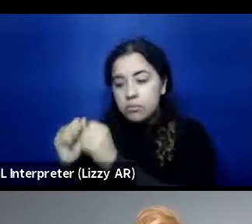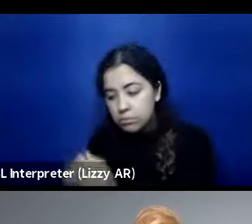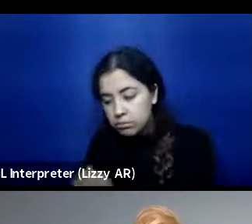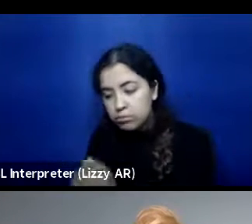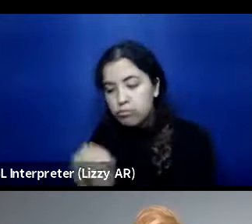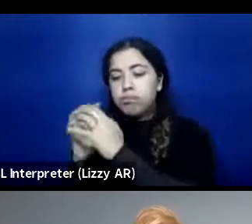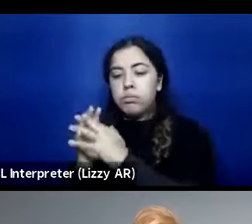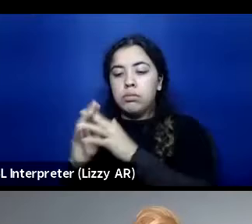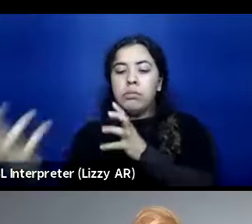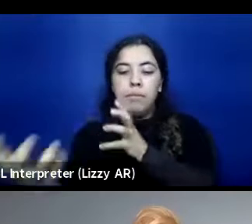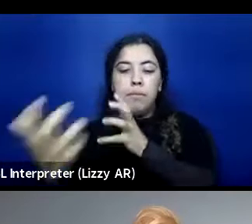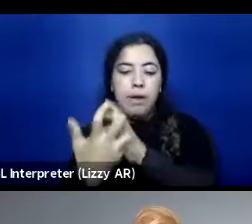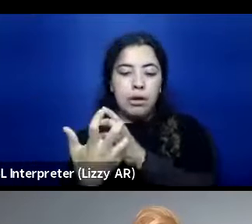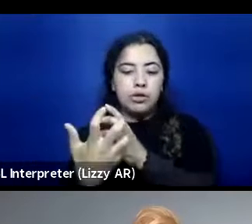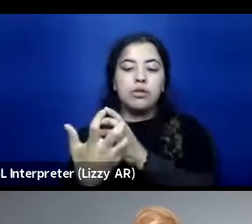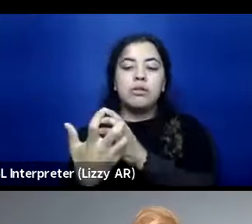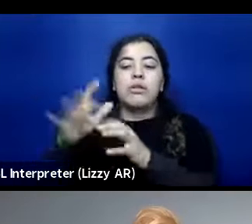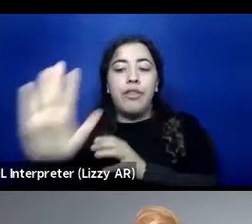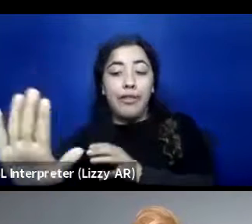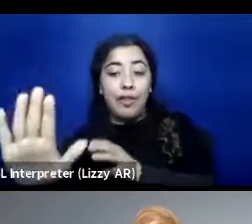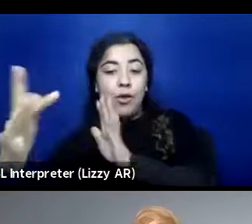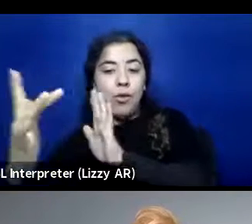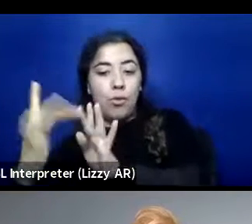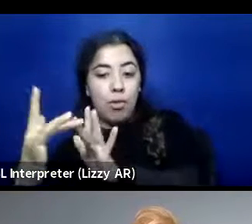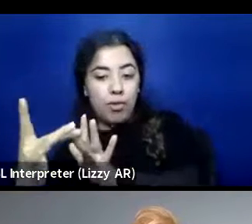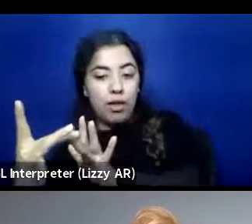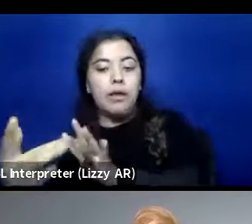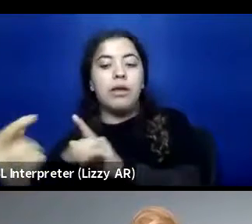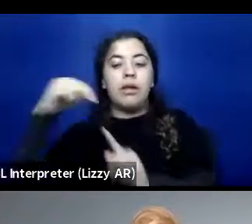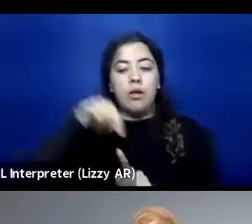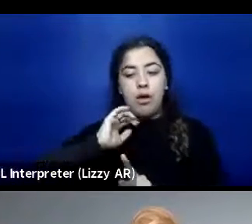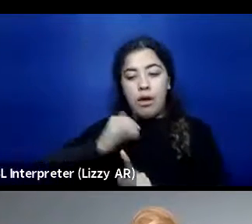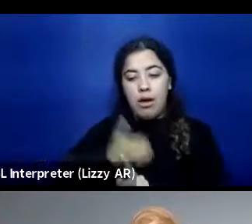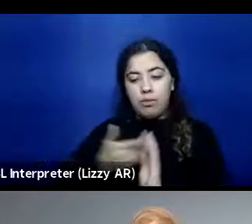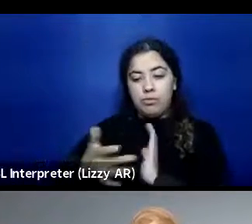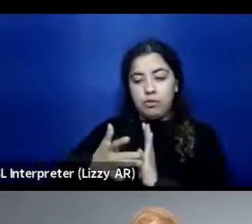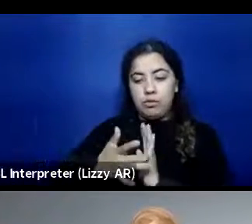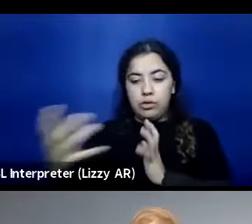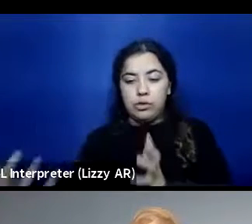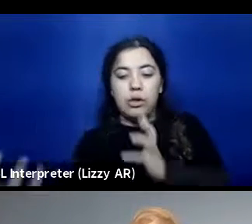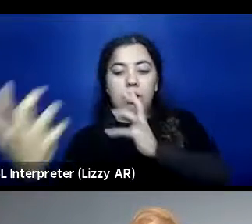And let me set this aside for just a second, because that's the technical observation.